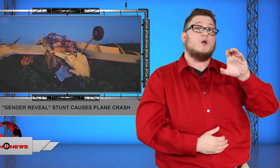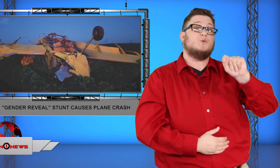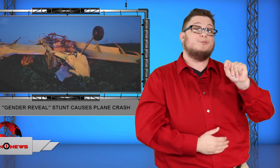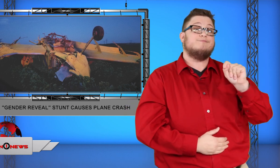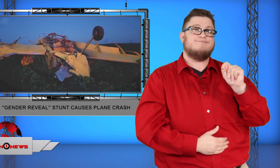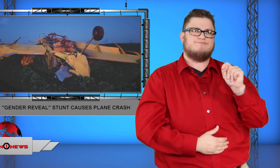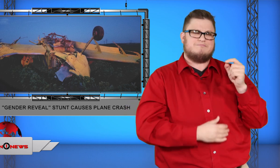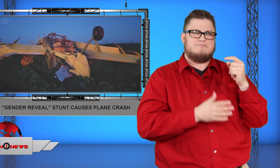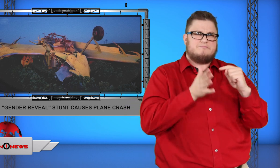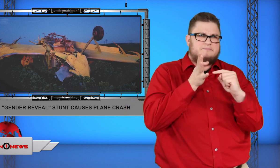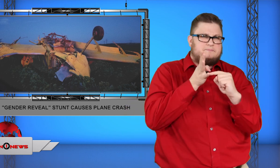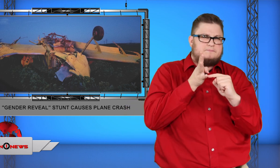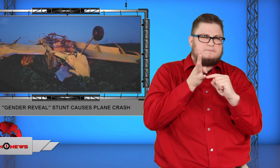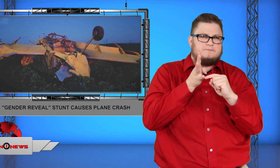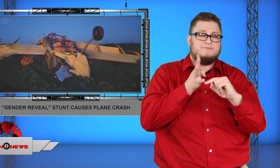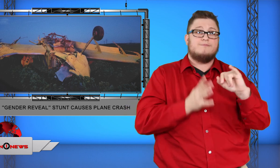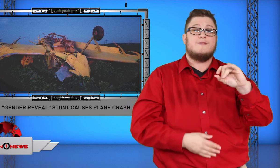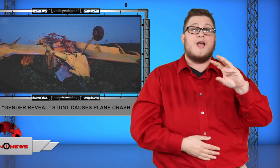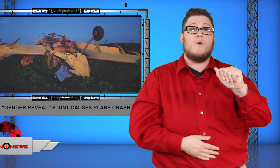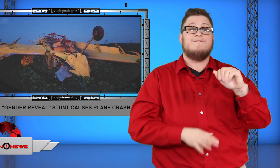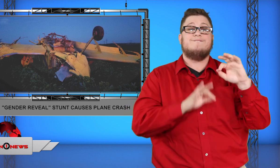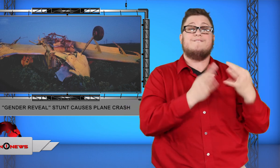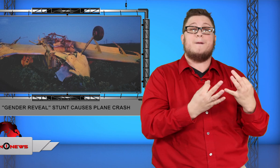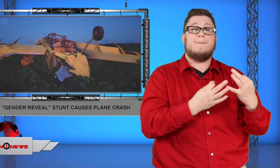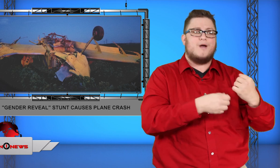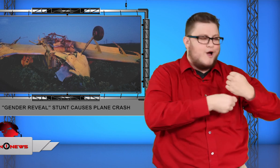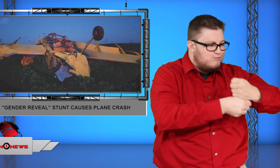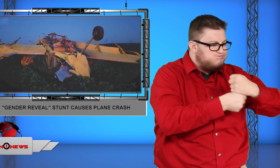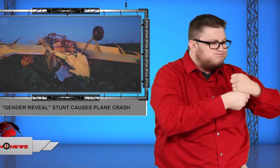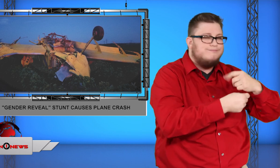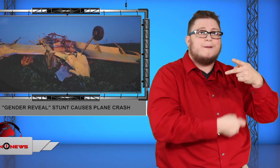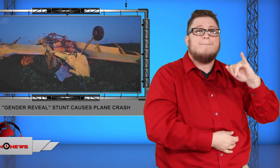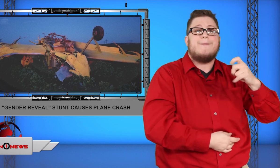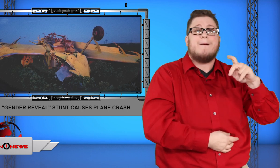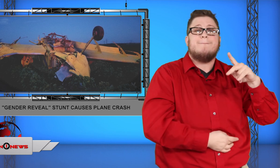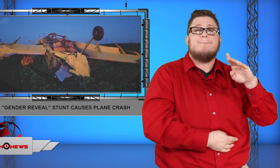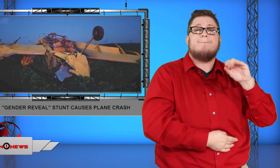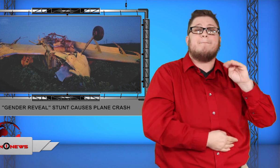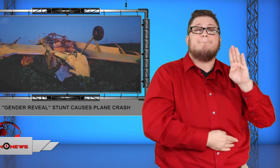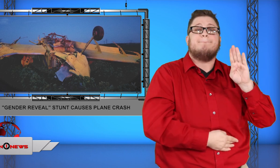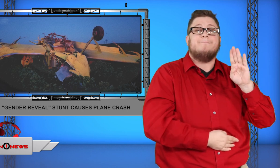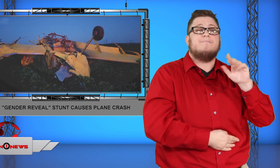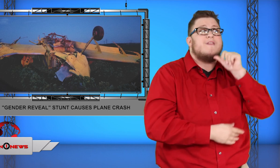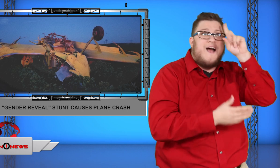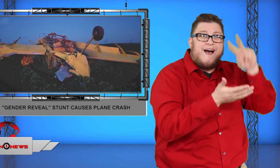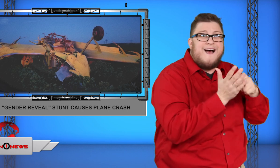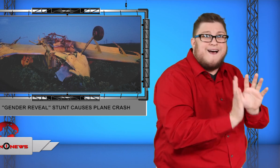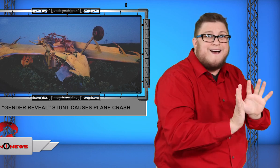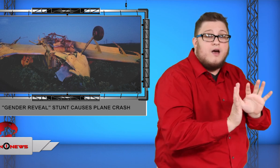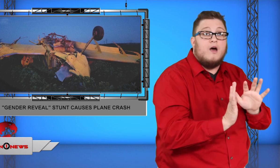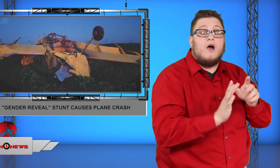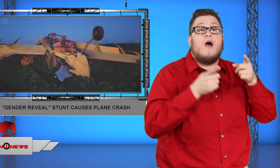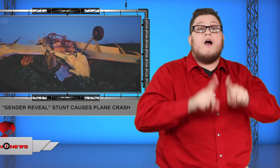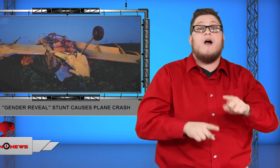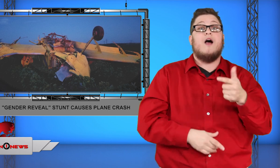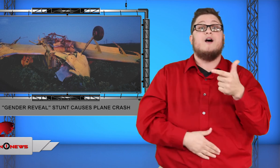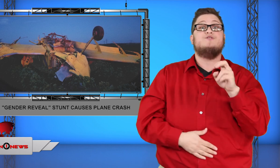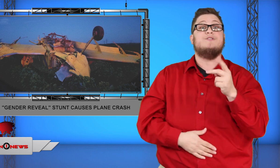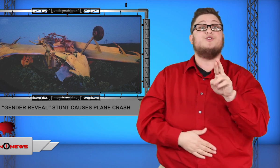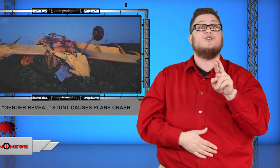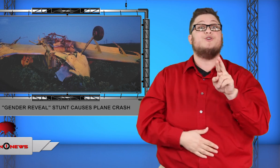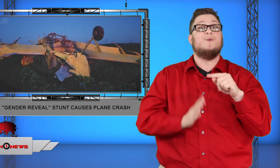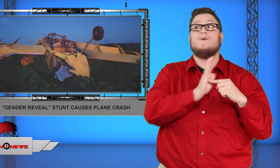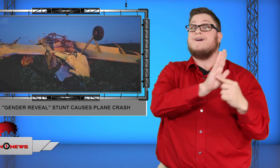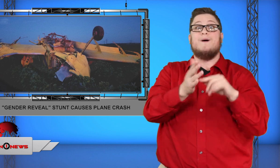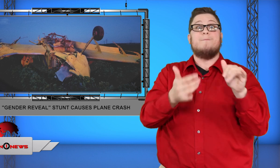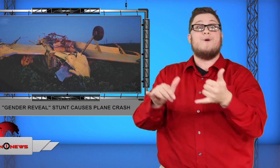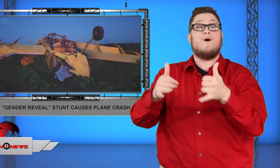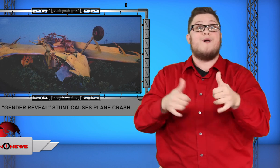In late October, a family in Iowa inadvertently created a pipe bomb and killed a family member